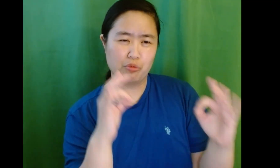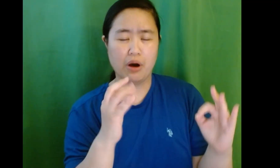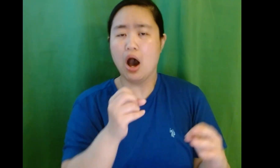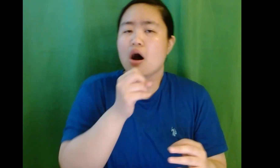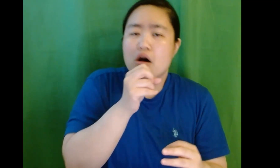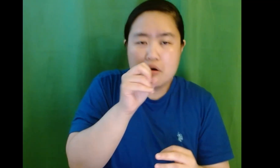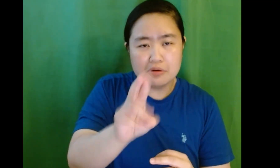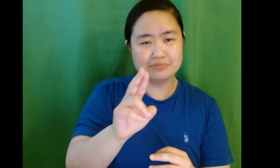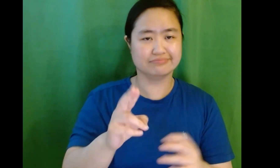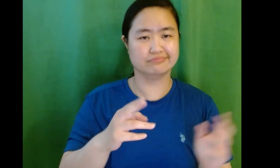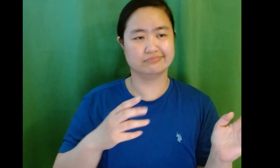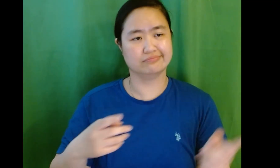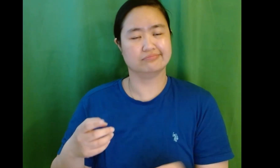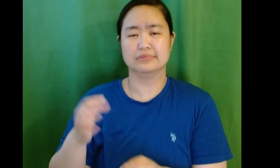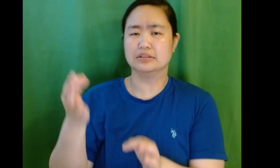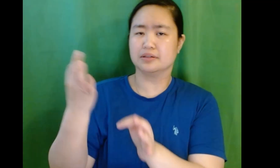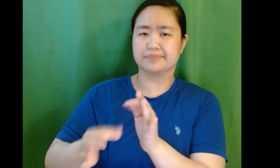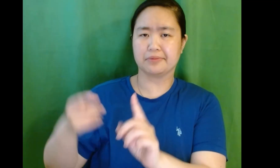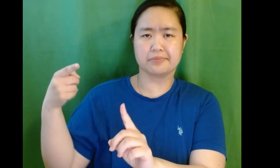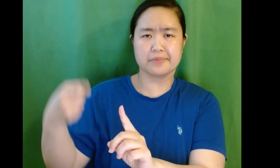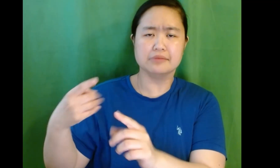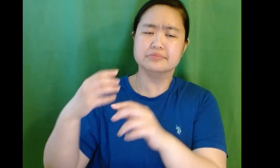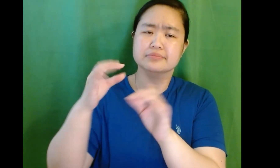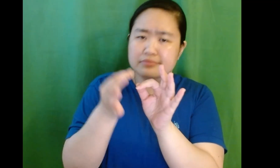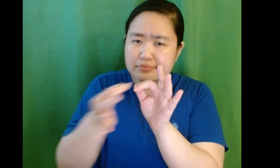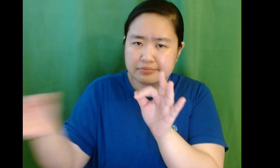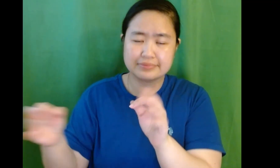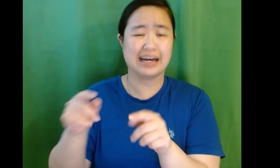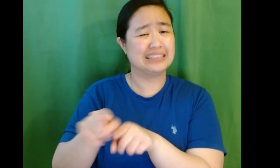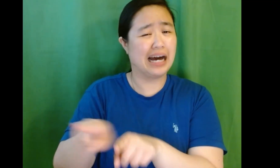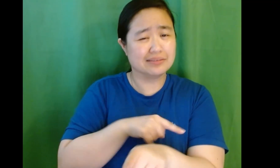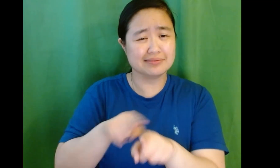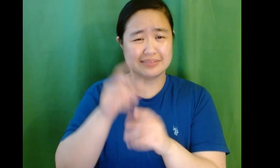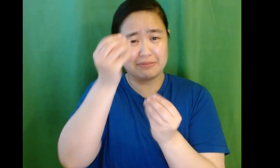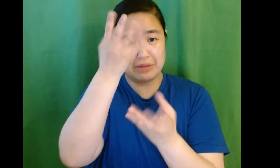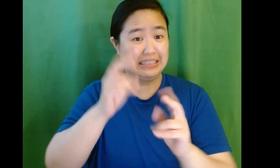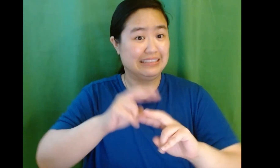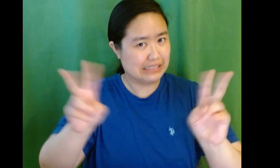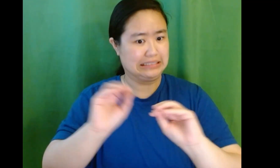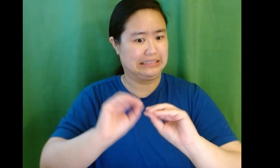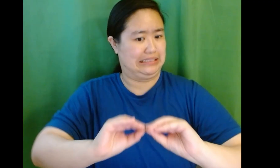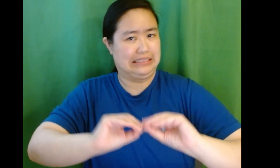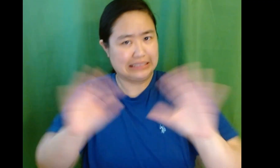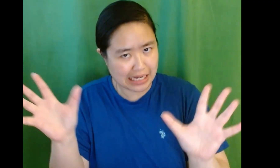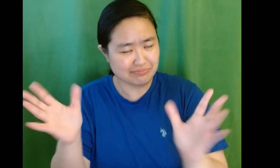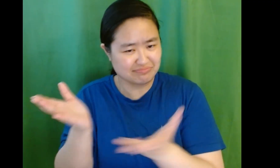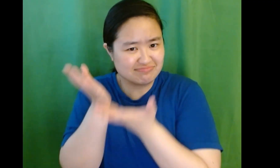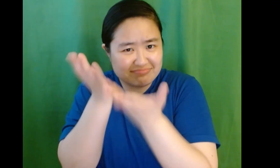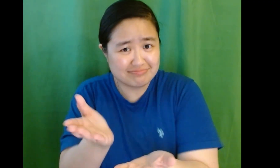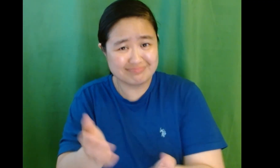or informal in delivering the information to your table.